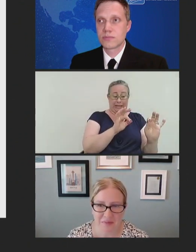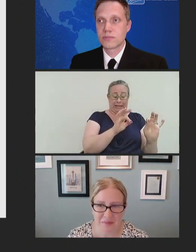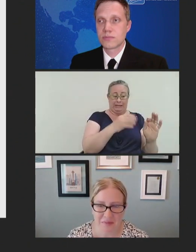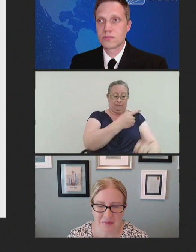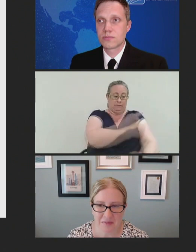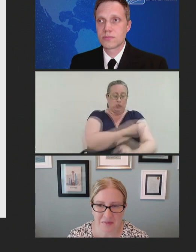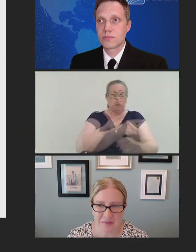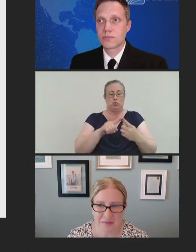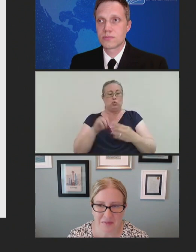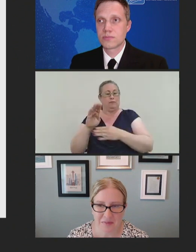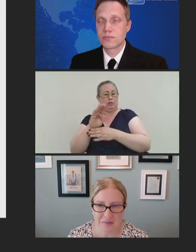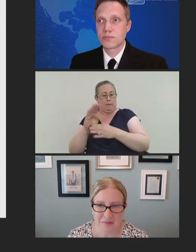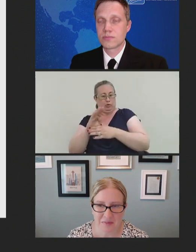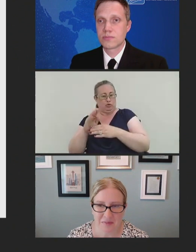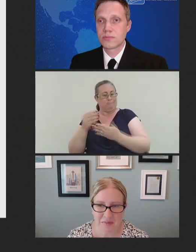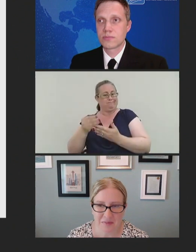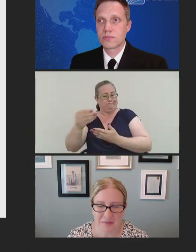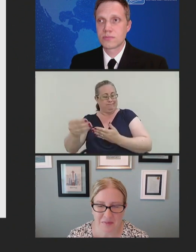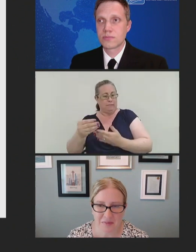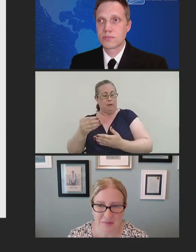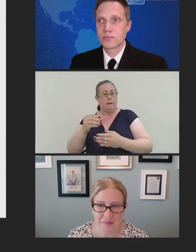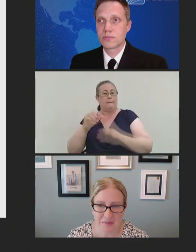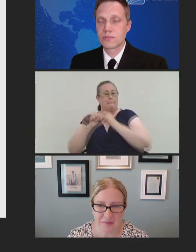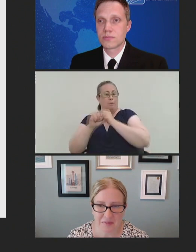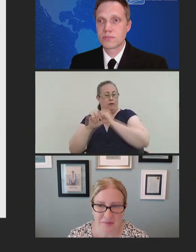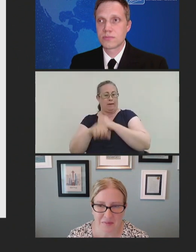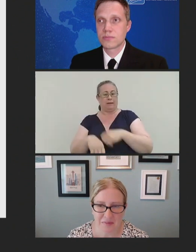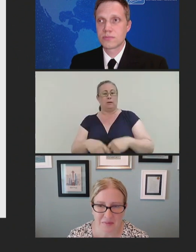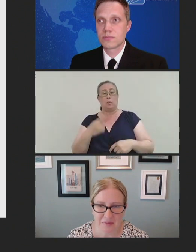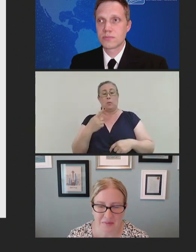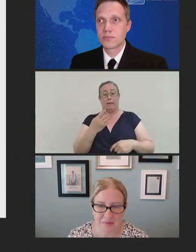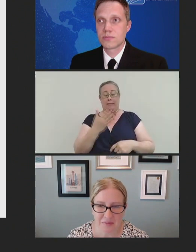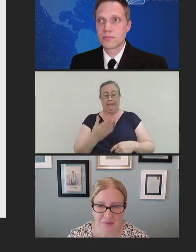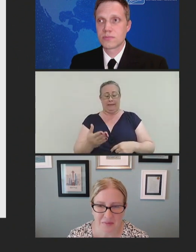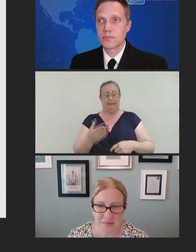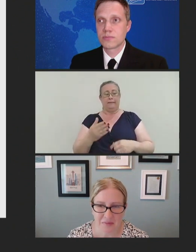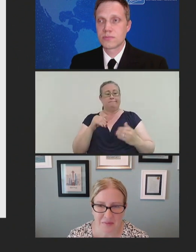One of the barriers that providers across the spectrum are facing is the constriction and